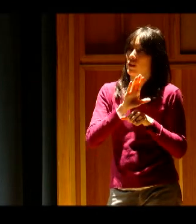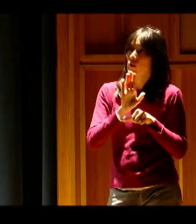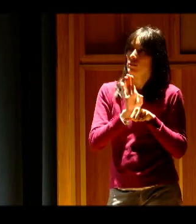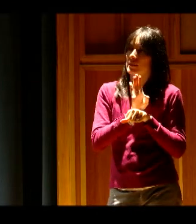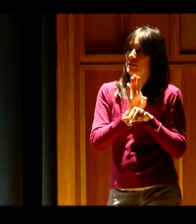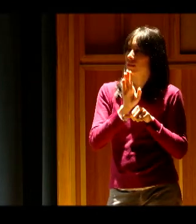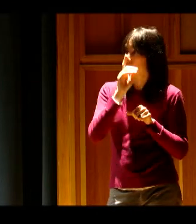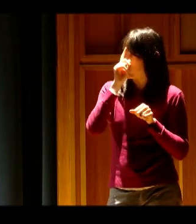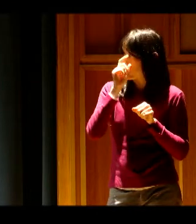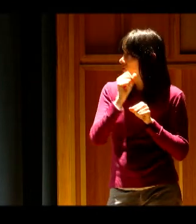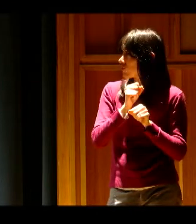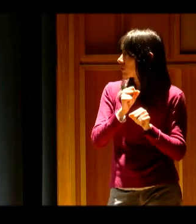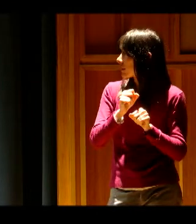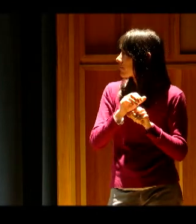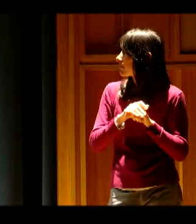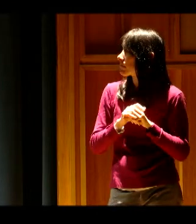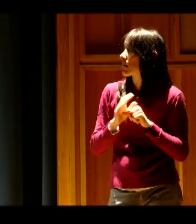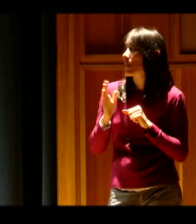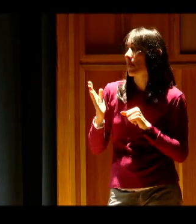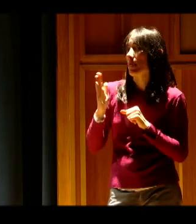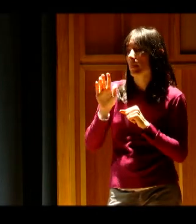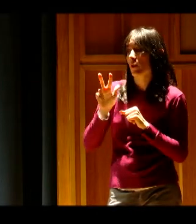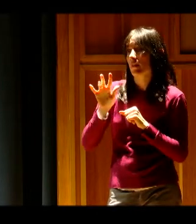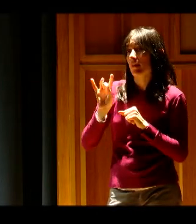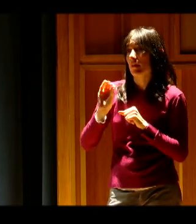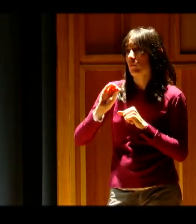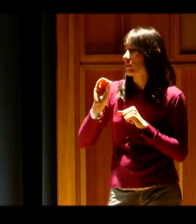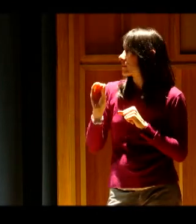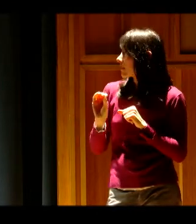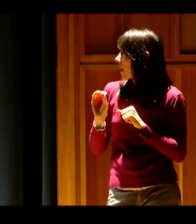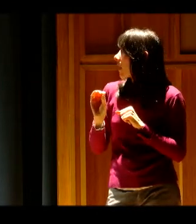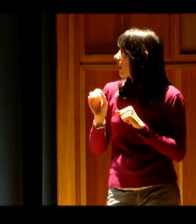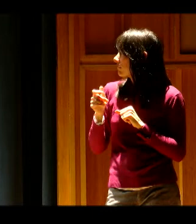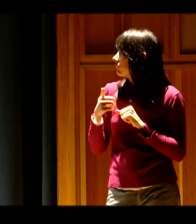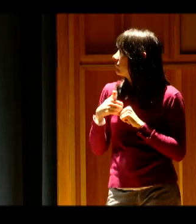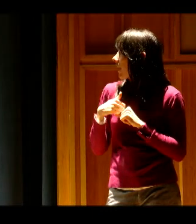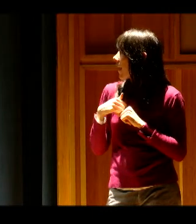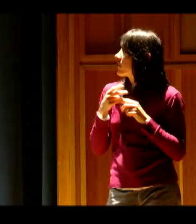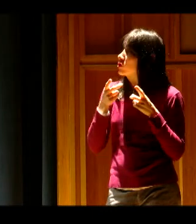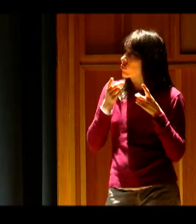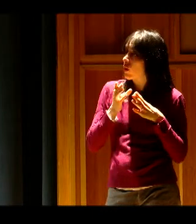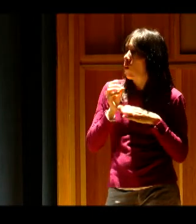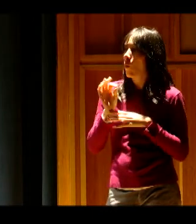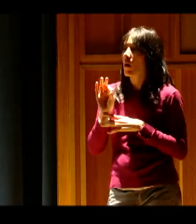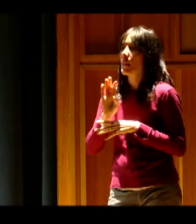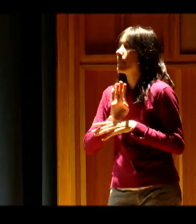38% have a director or board level representative with an environmental remit.